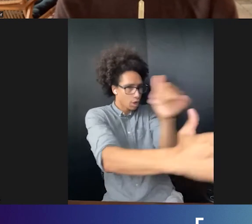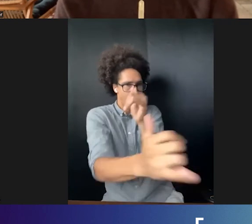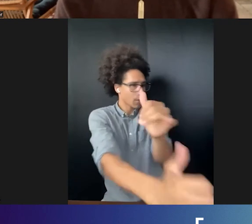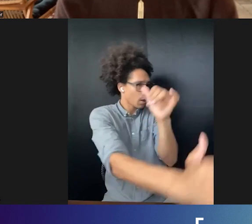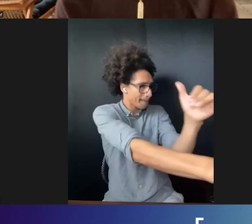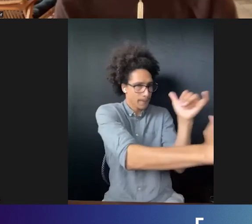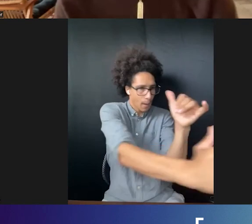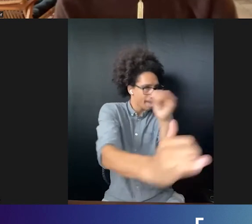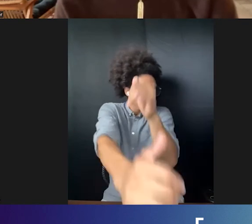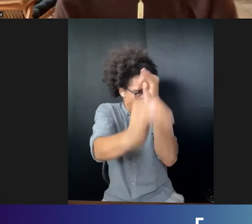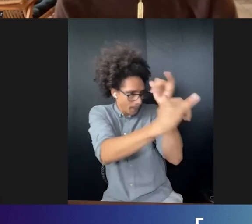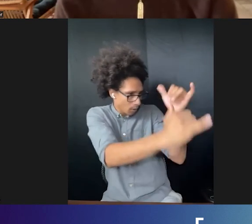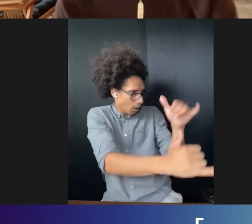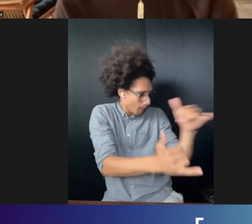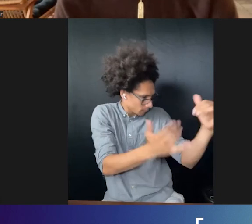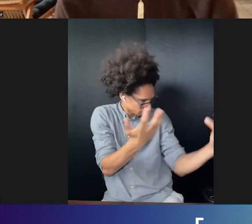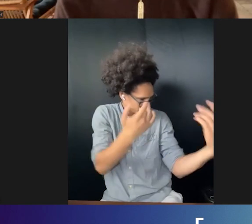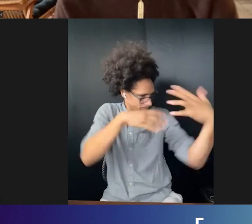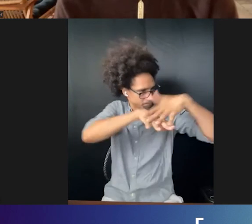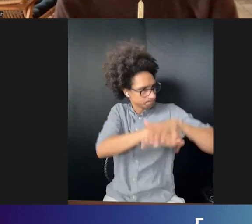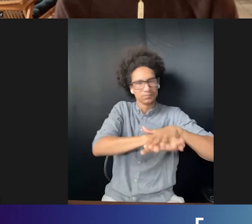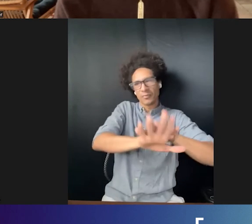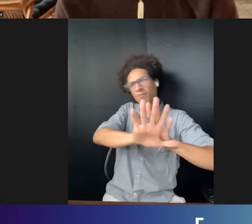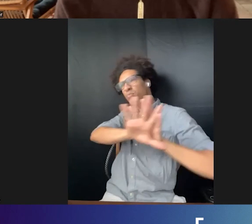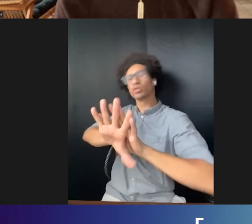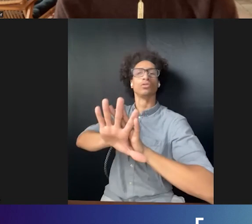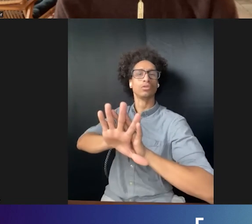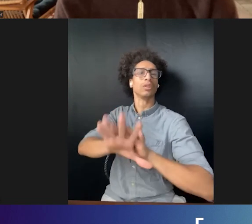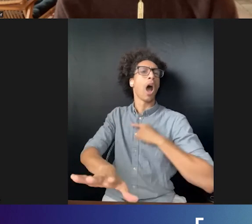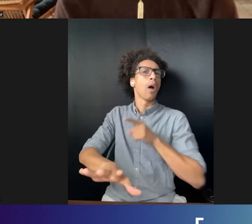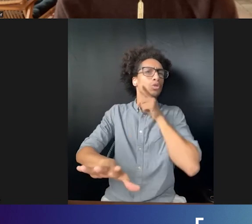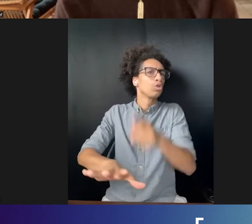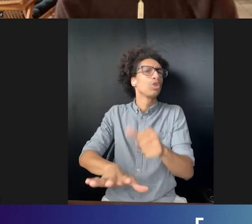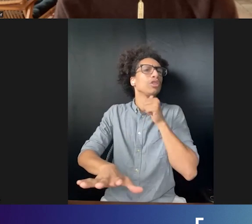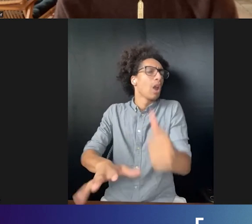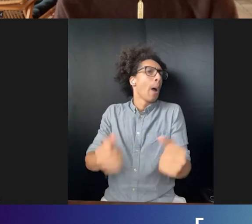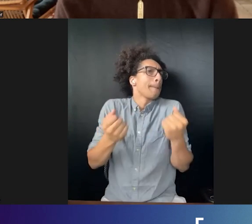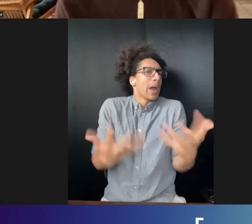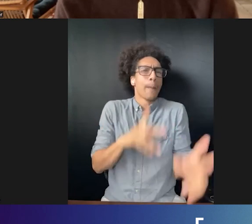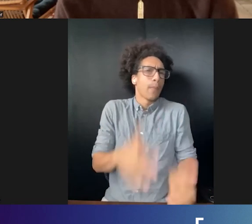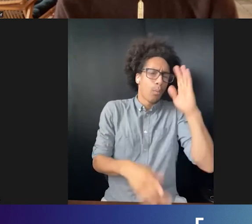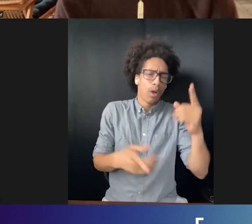I mean, I'm sure many people will not agree with anything I say, but at least as long as we're talking about these things, then